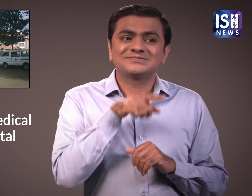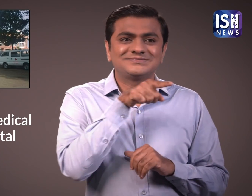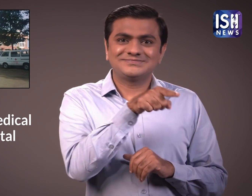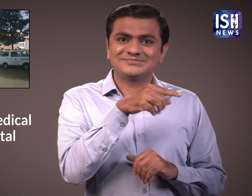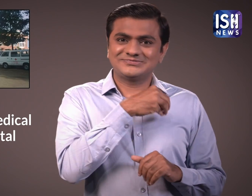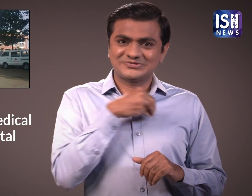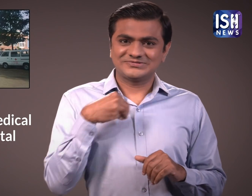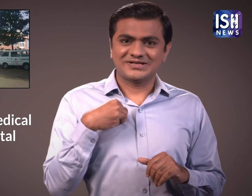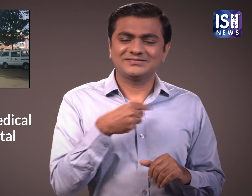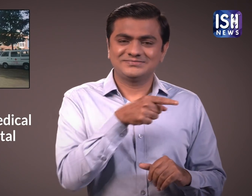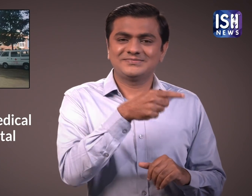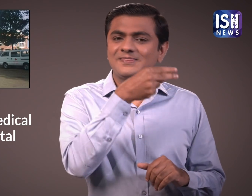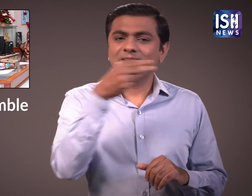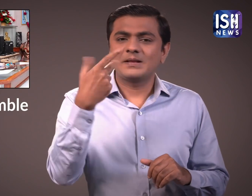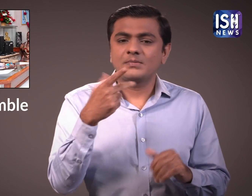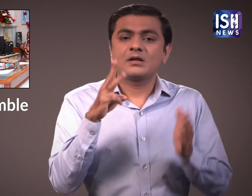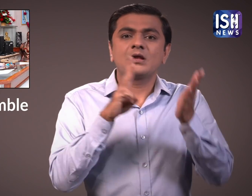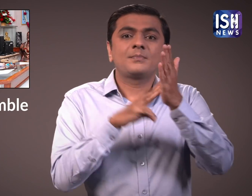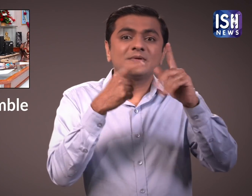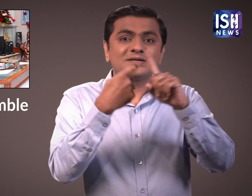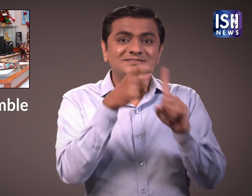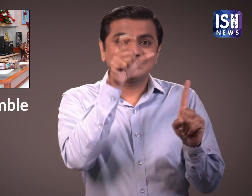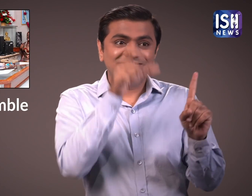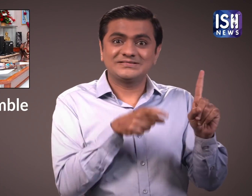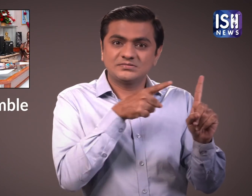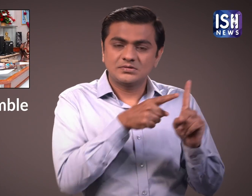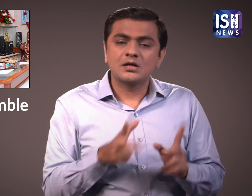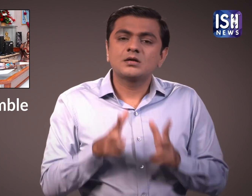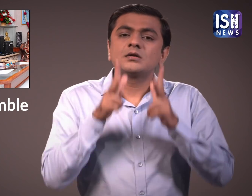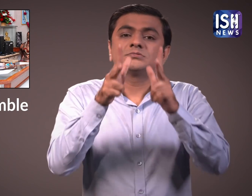The Dean of the hospital Dr Milind Kamble said,